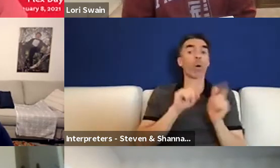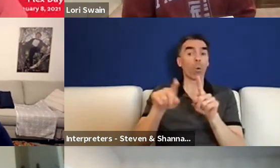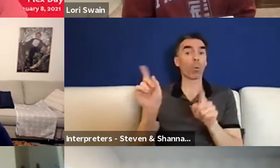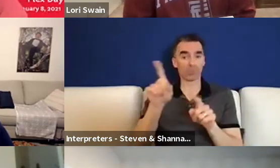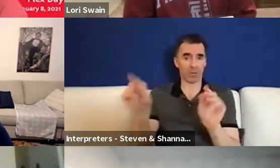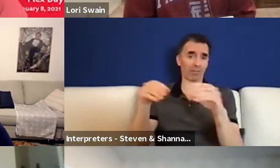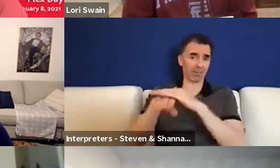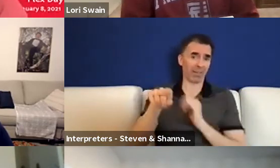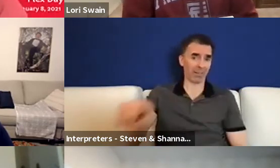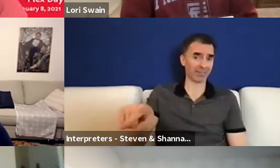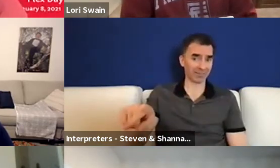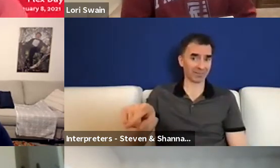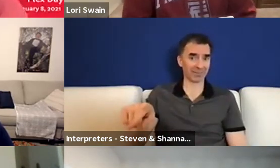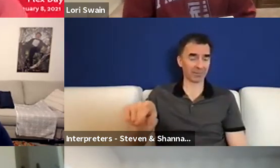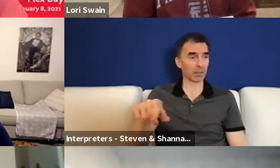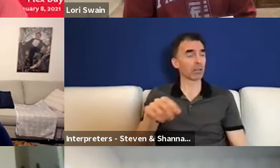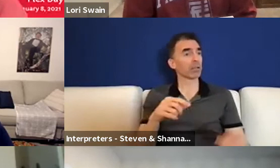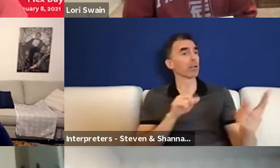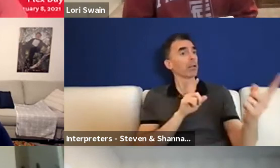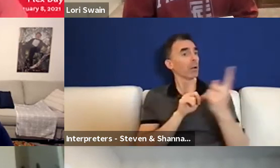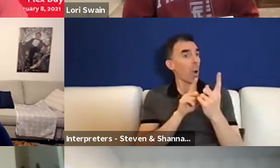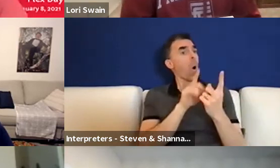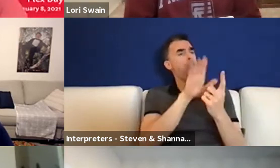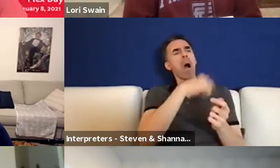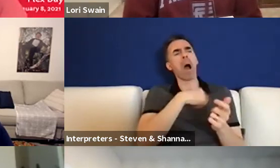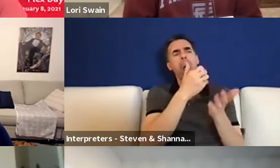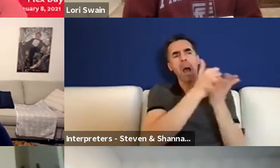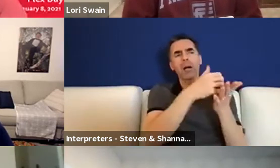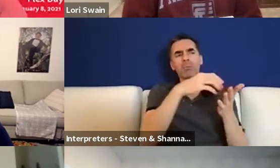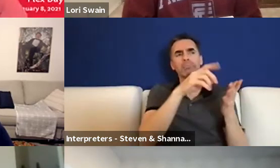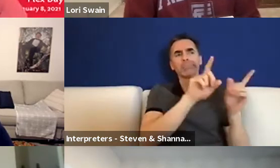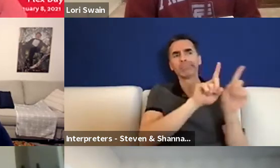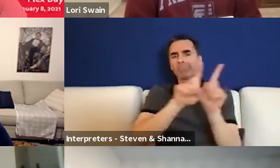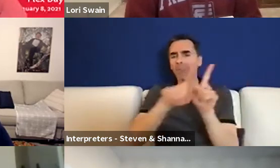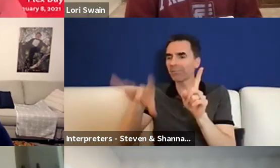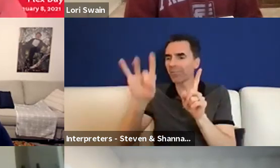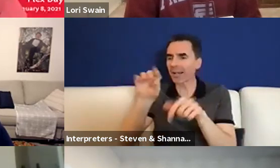find a faculty member, let me help you find a counselor. And the same thing for me when I get stuck. And I don't know what I'm doing. I